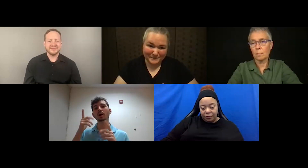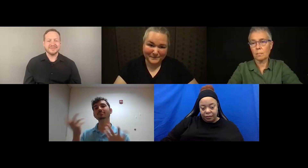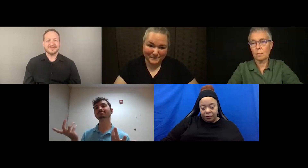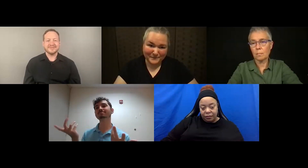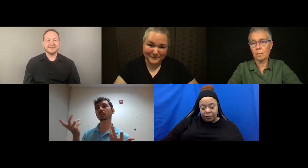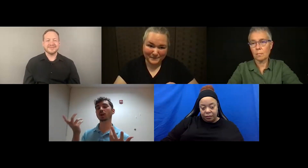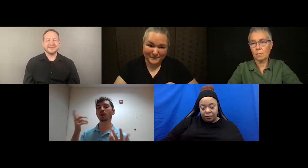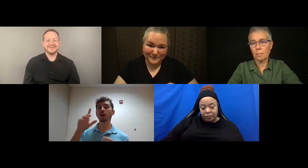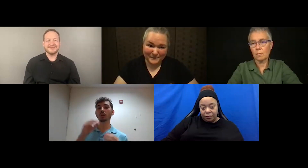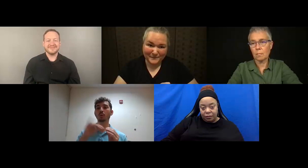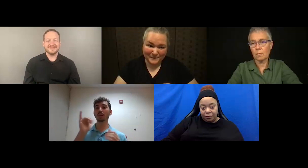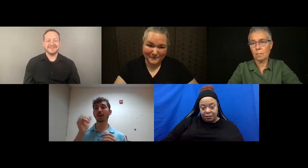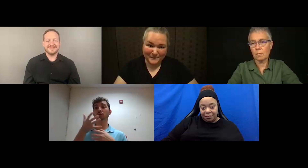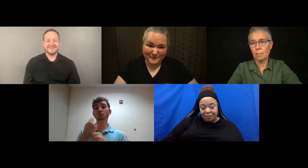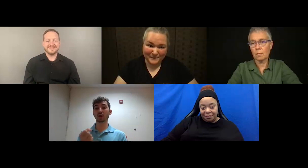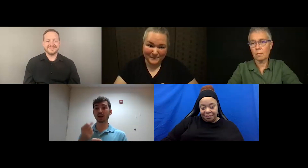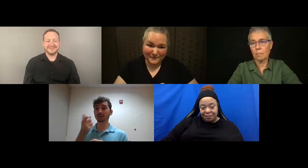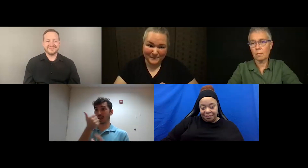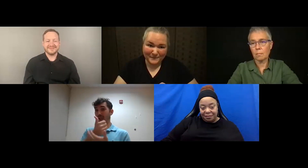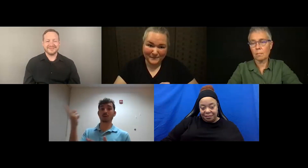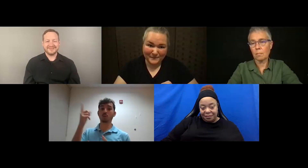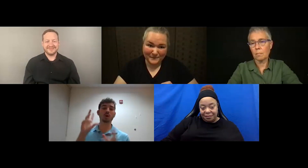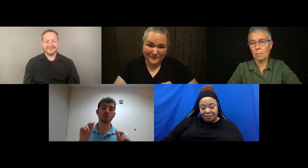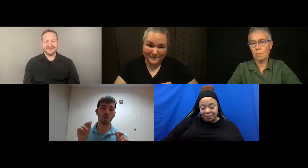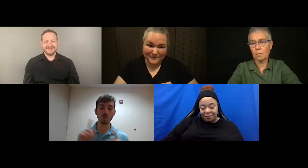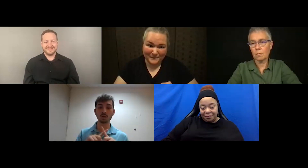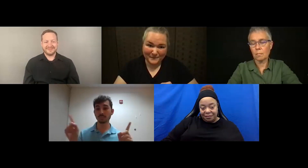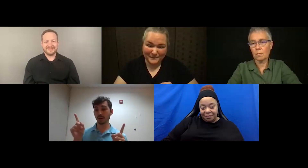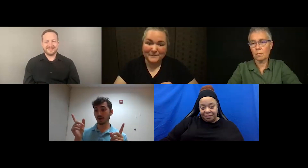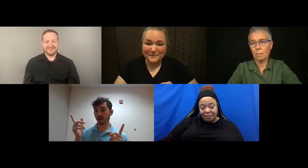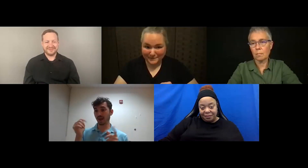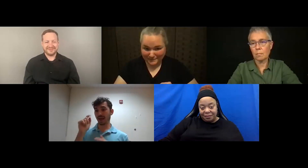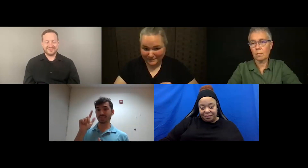information, and use it in a in a bad way? That trust, can you trust everyone? Absolutely not.